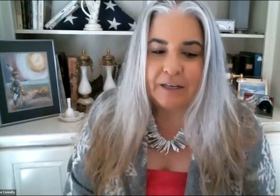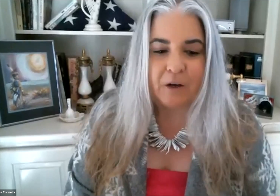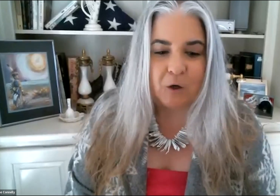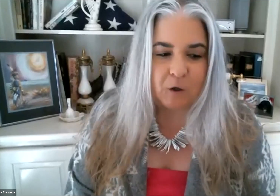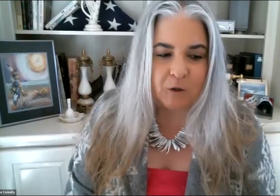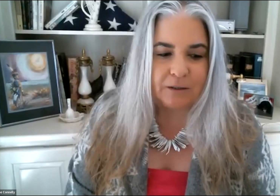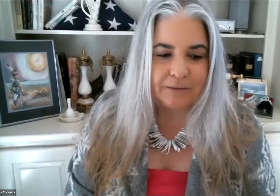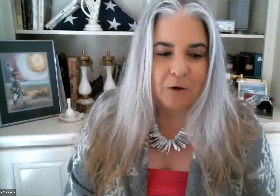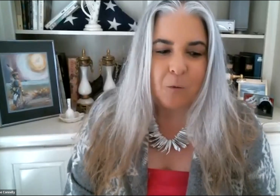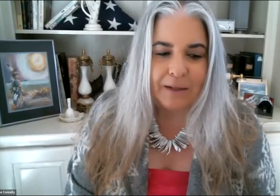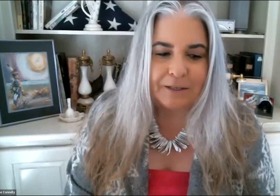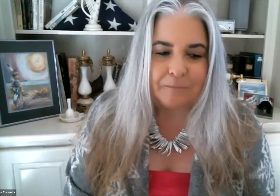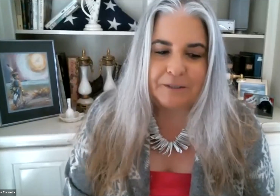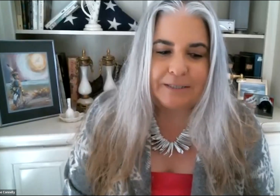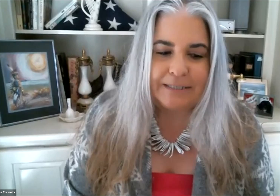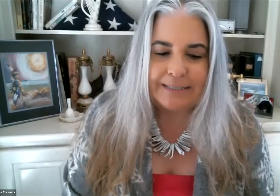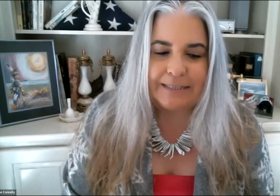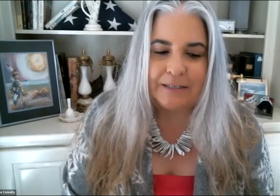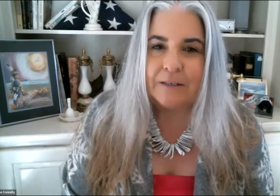My pronouns are she and her welcome to the Dc.